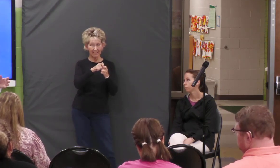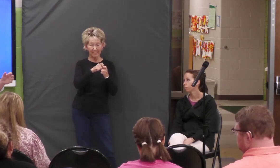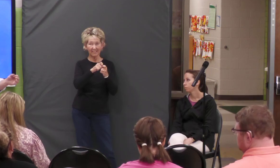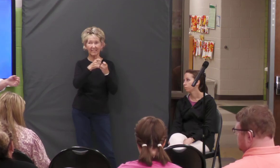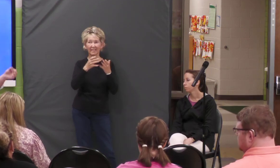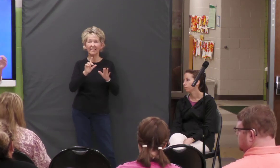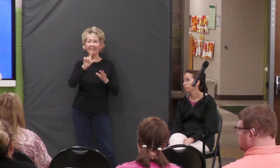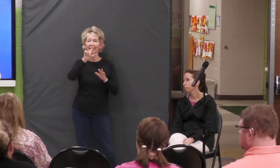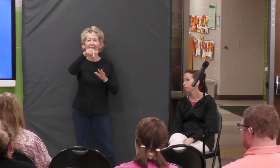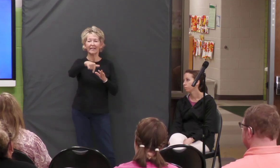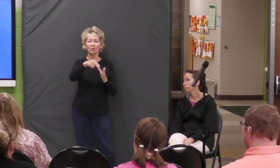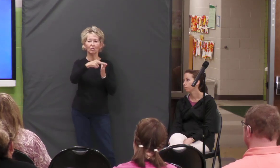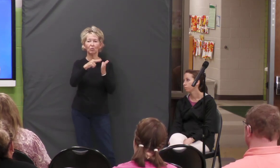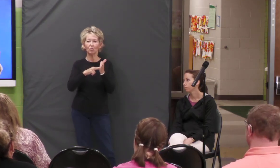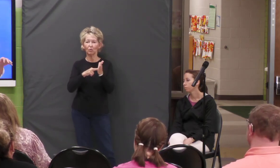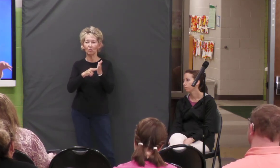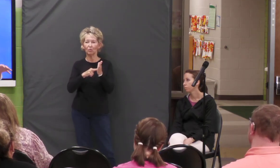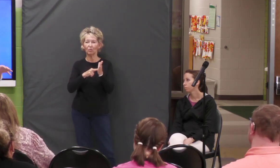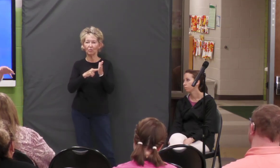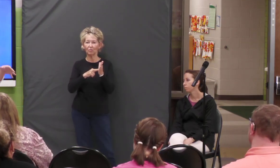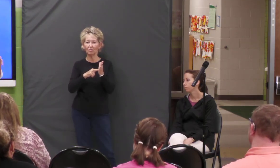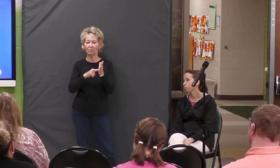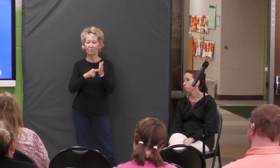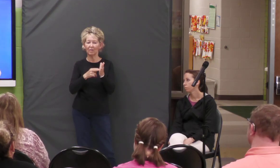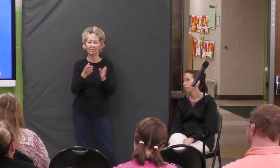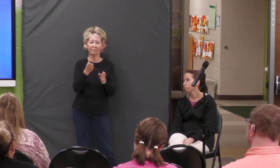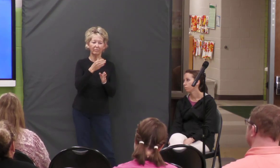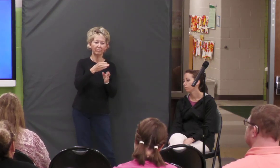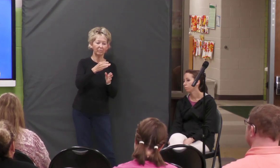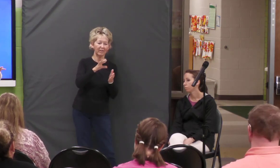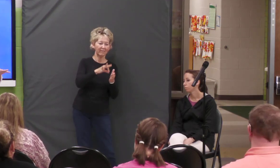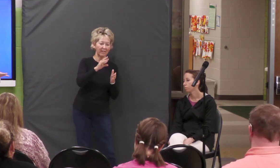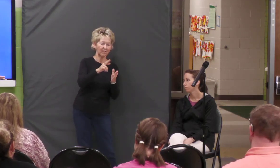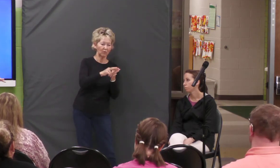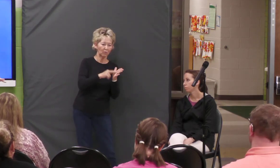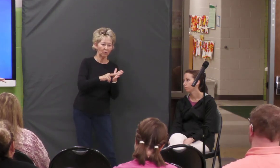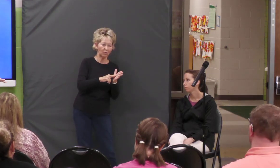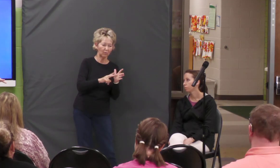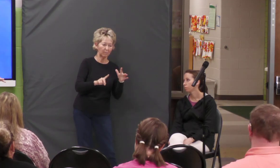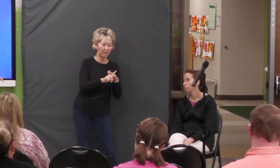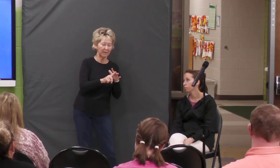there'll be some rule in a back somewhere to pop up and get everyone in trouble and